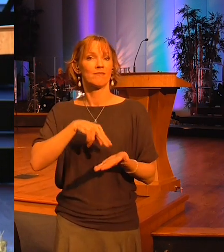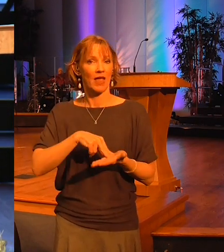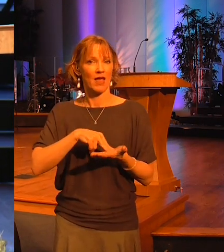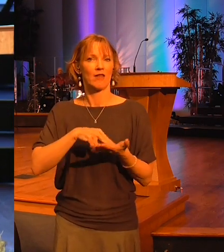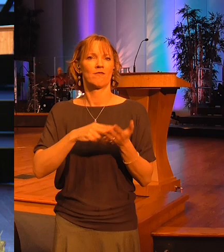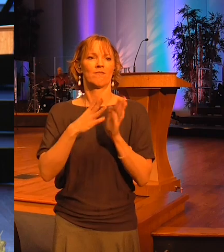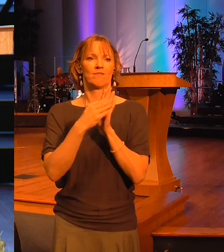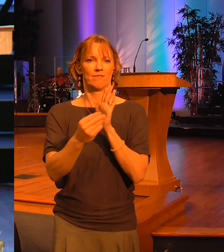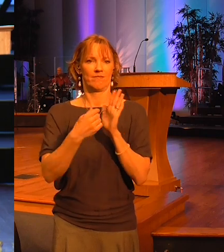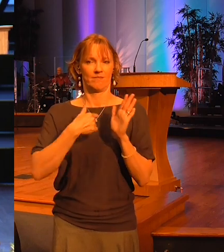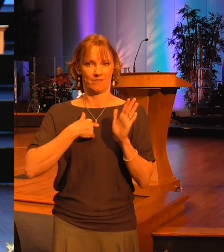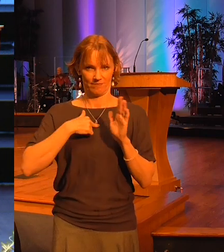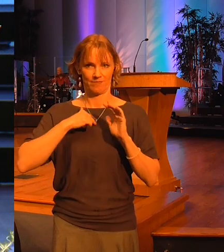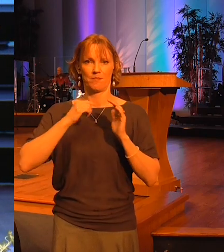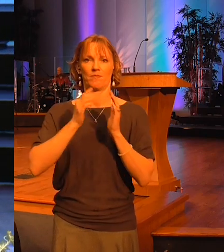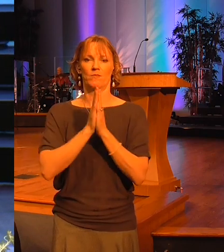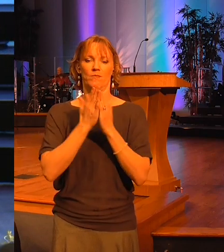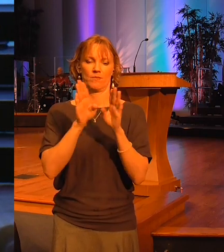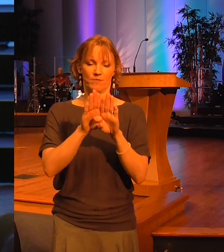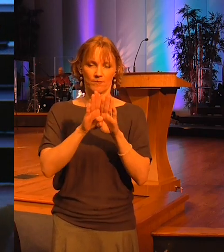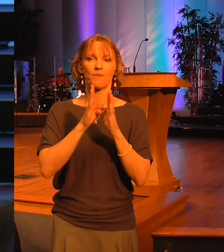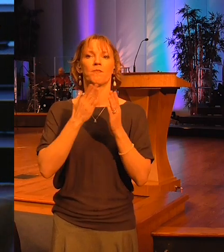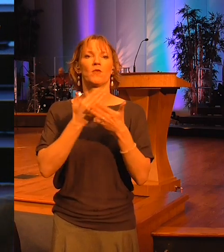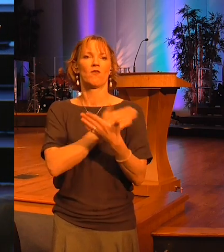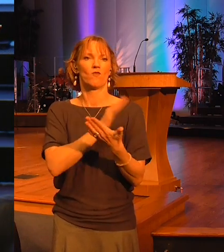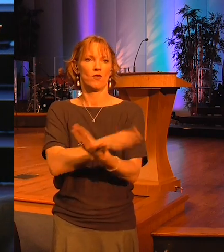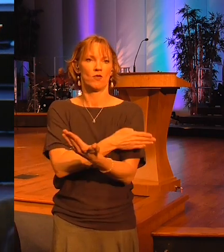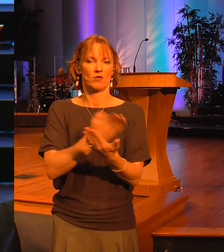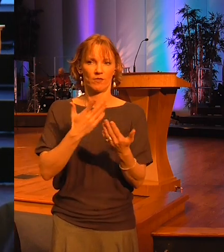we're going to say a benediction before we sing the peace song something wonderful is happening